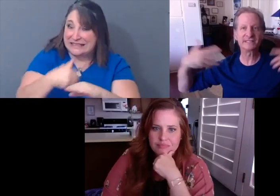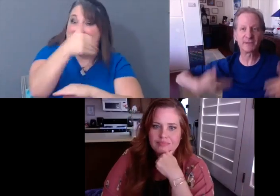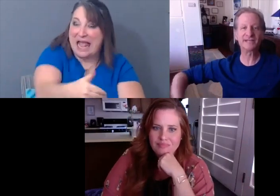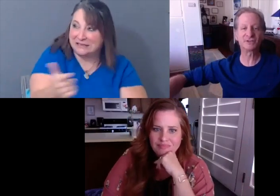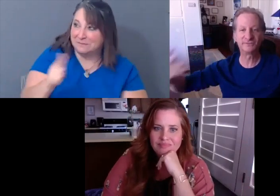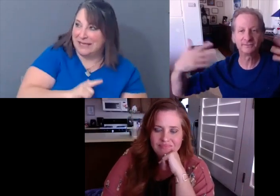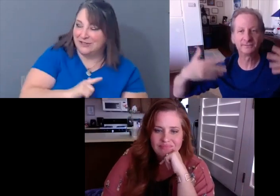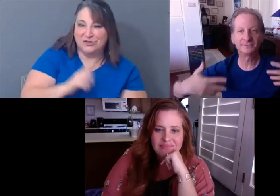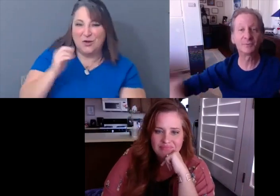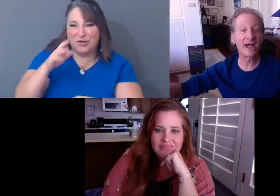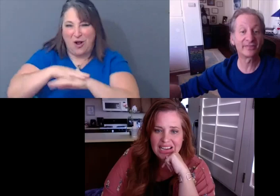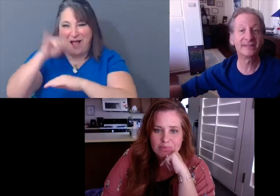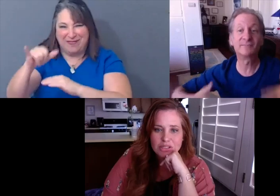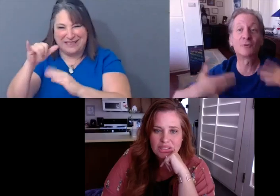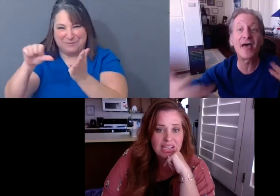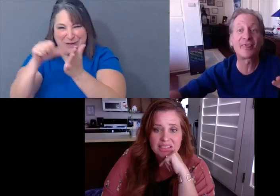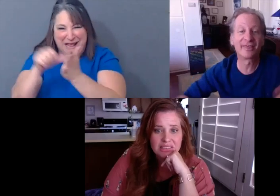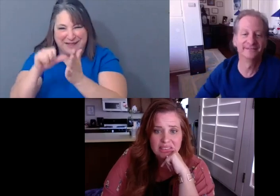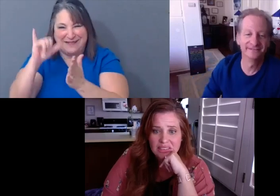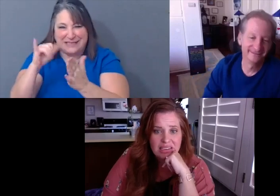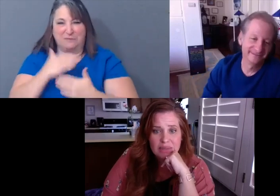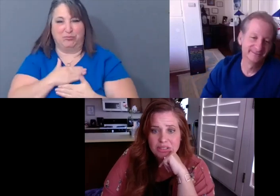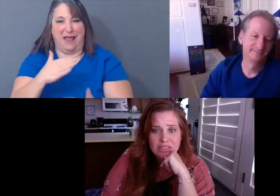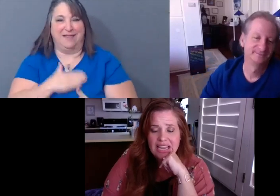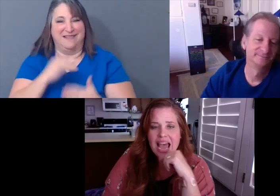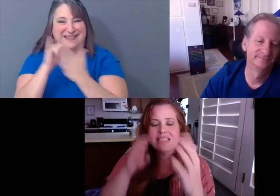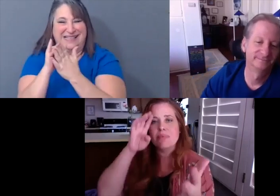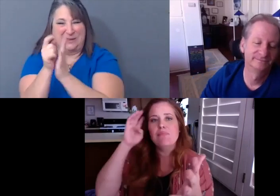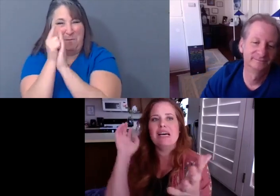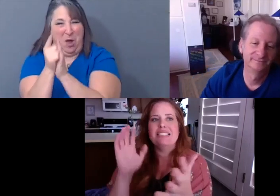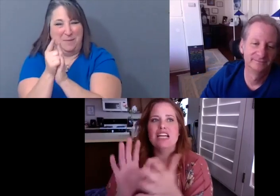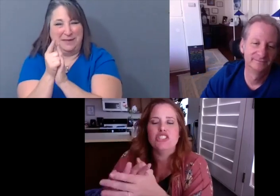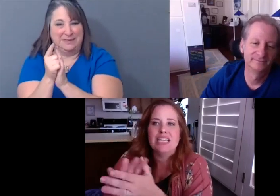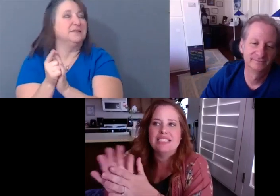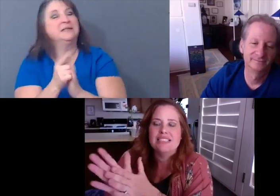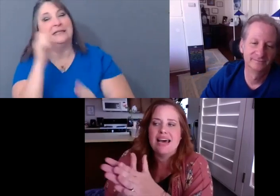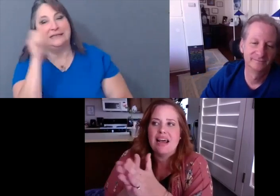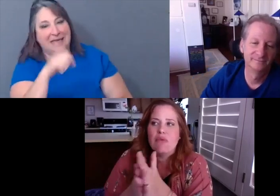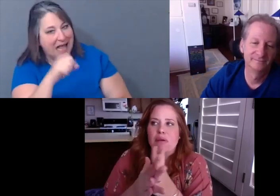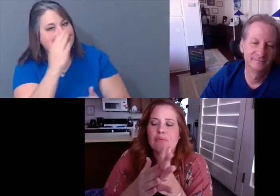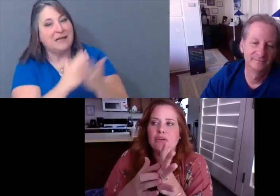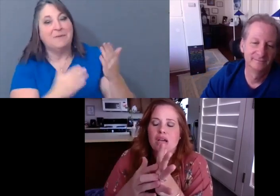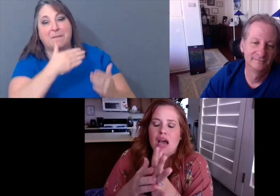This page of the breath, the breath. Absolutely. And some of the best exercises that I remember